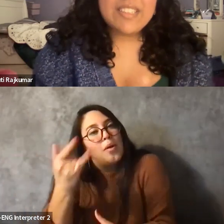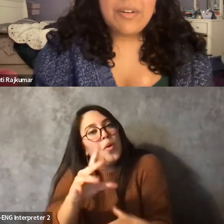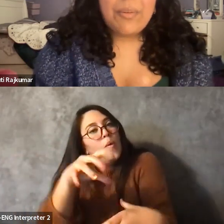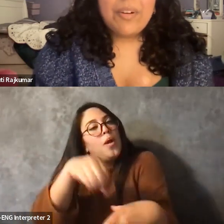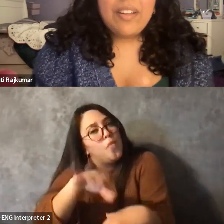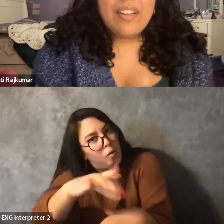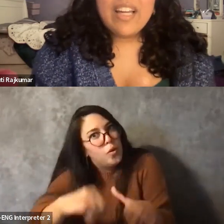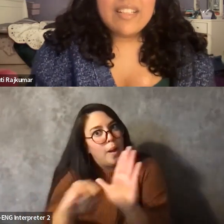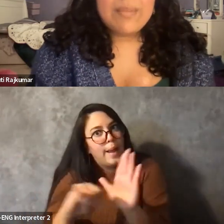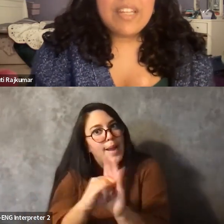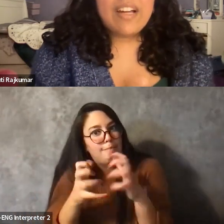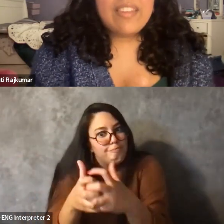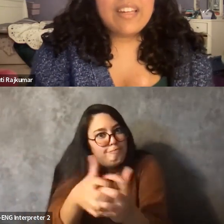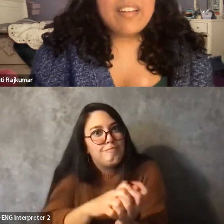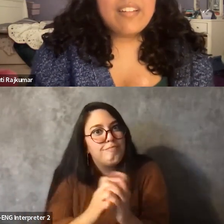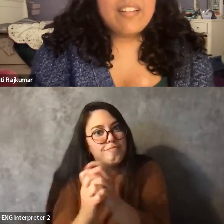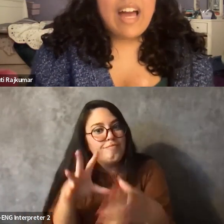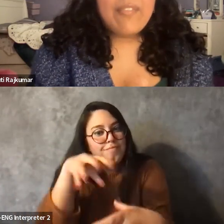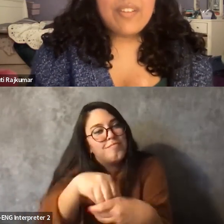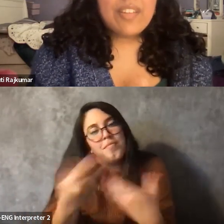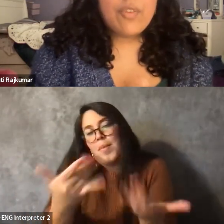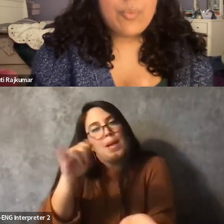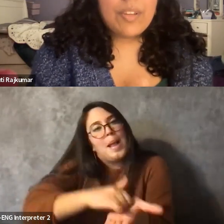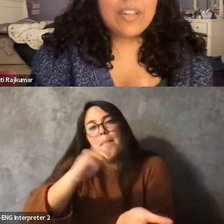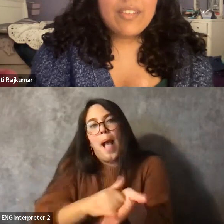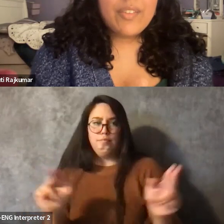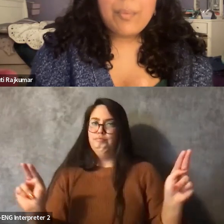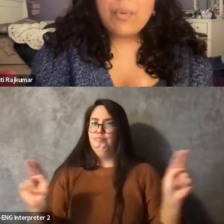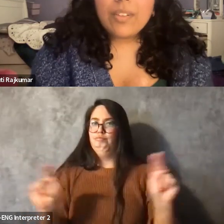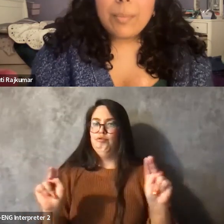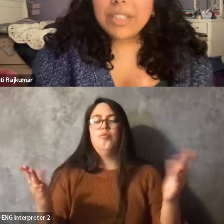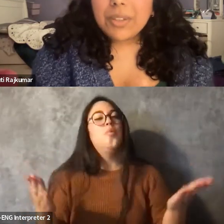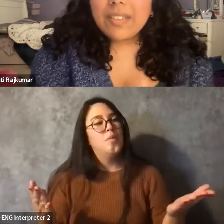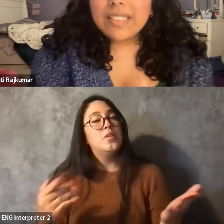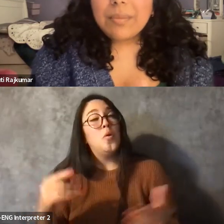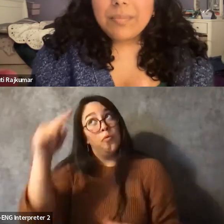So, yeah, to me, I think advocacy just really supports my journalism.